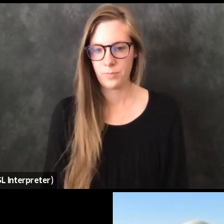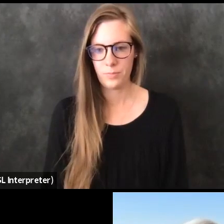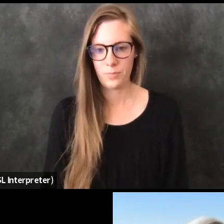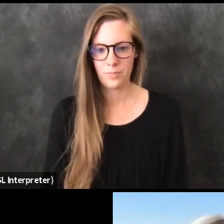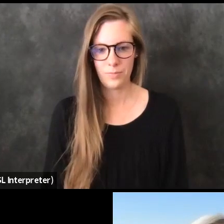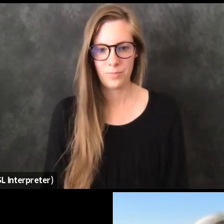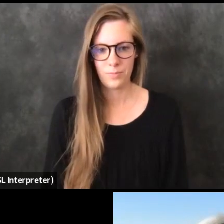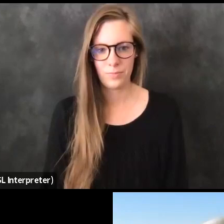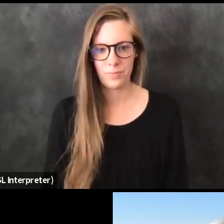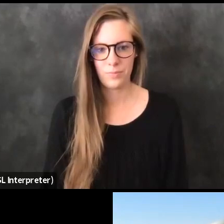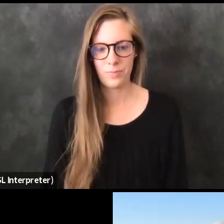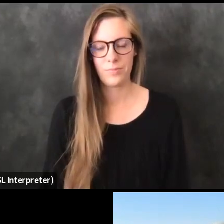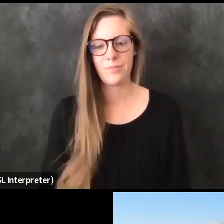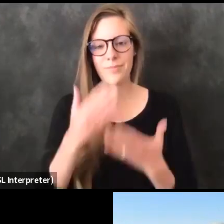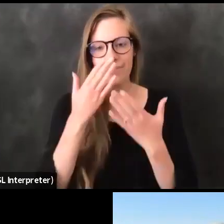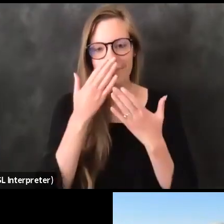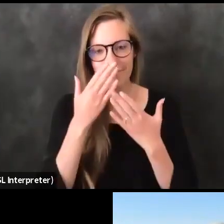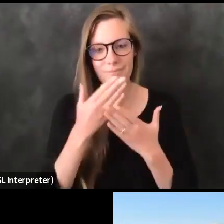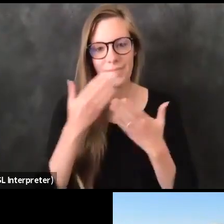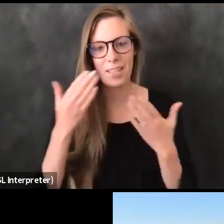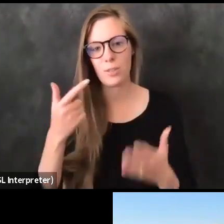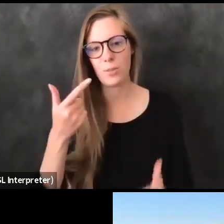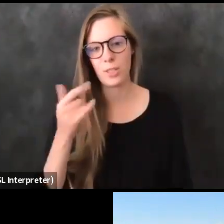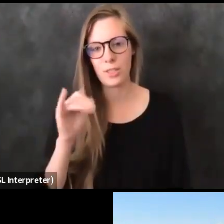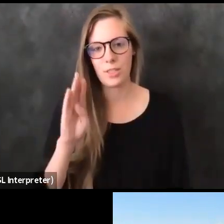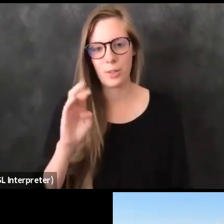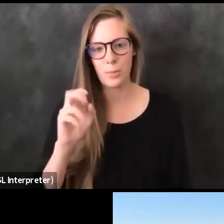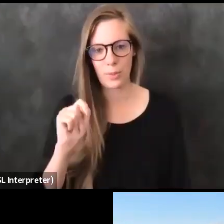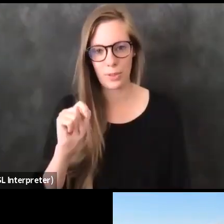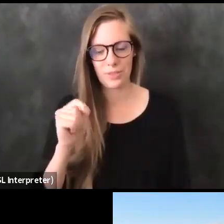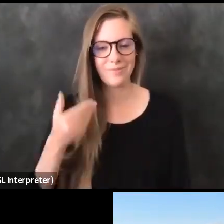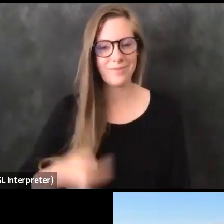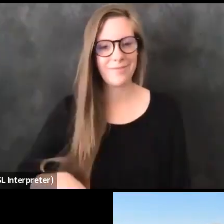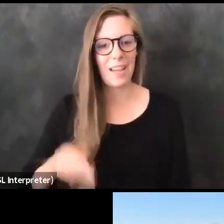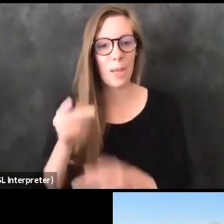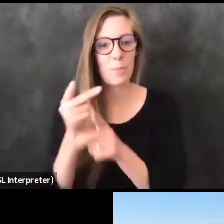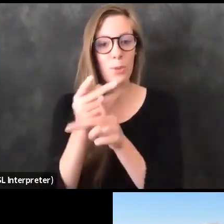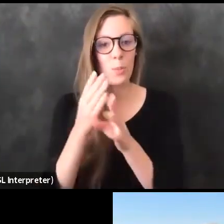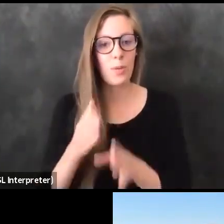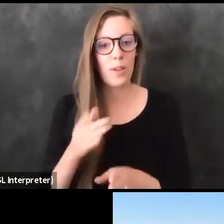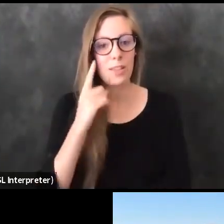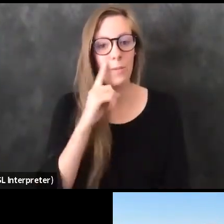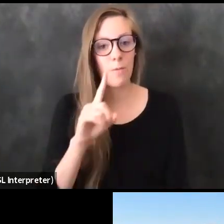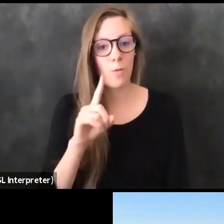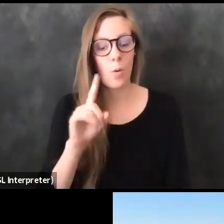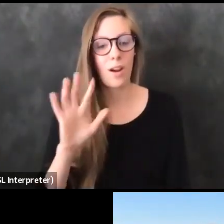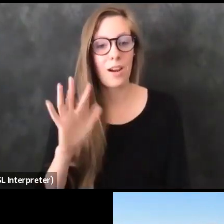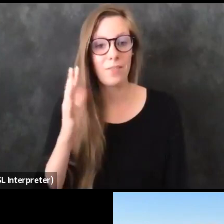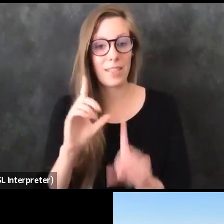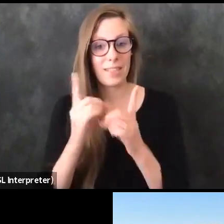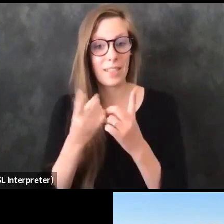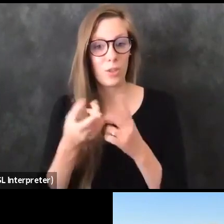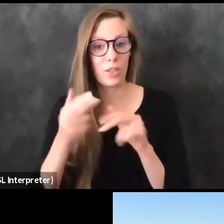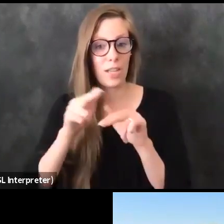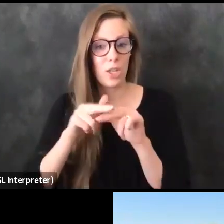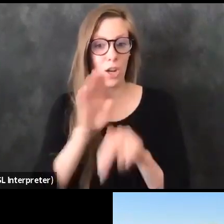Thank you so much, Gilbert. I'm Lynda Hopkins supervisor for Sonoma District and chair of the Board of Supervisors.